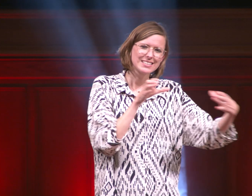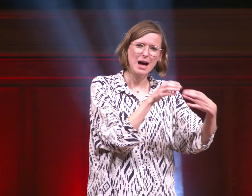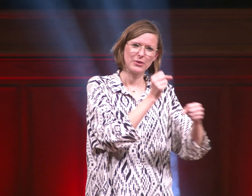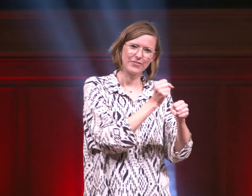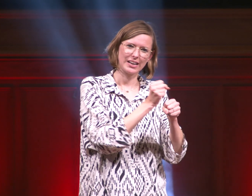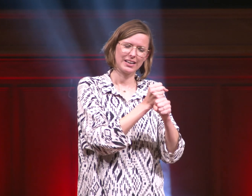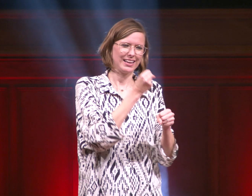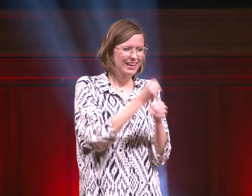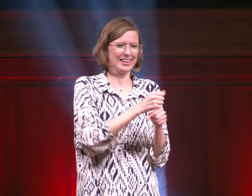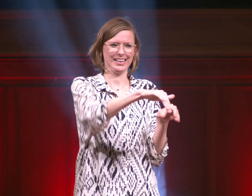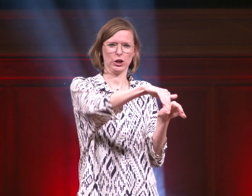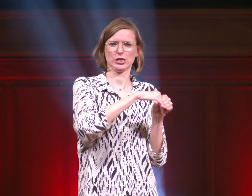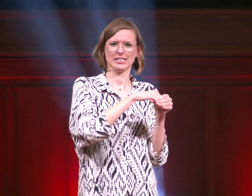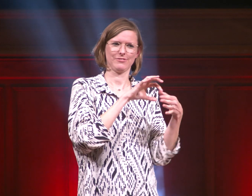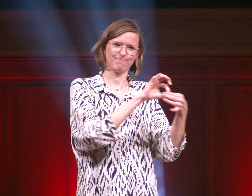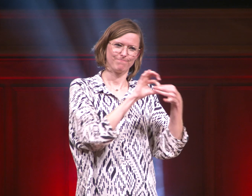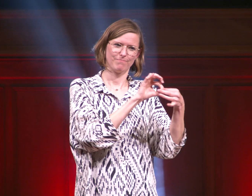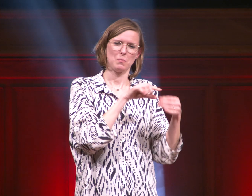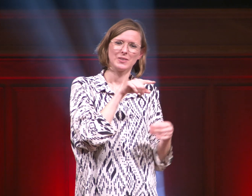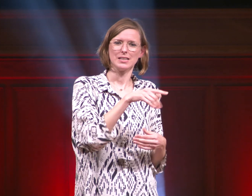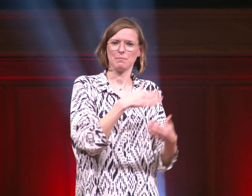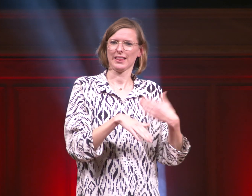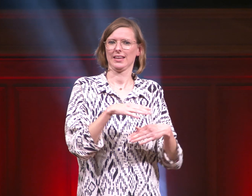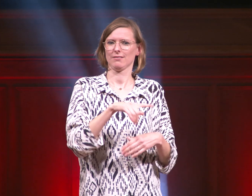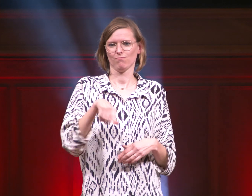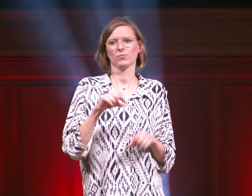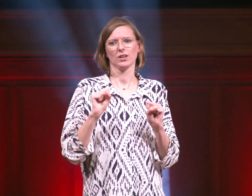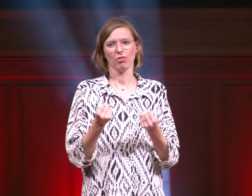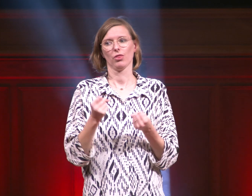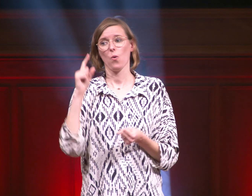So talk to us, work with us on an equal basis, inclusively,